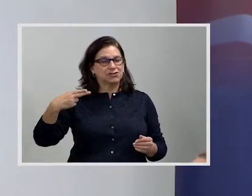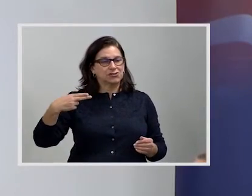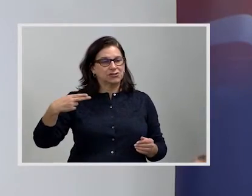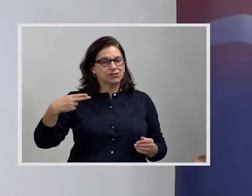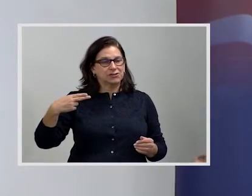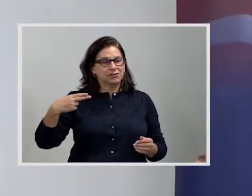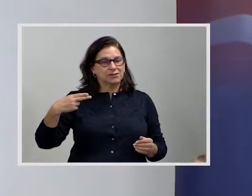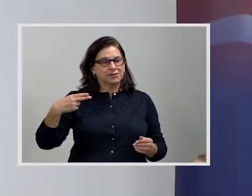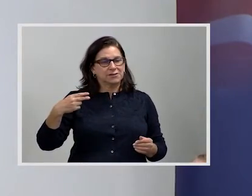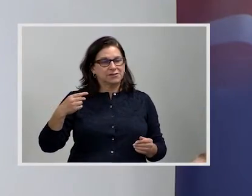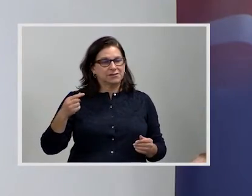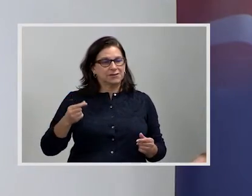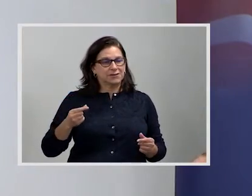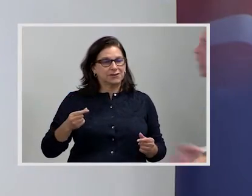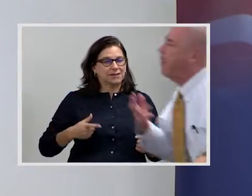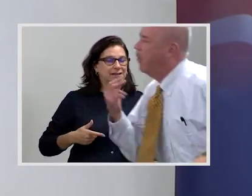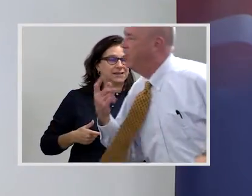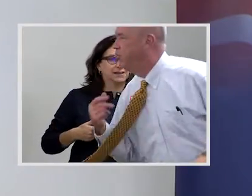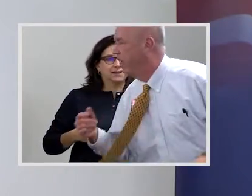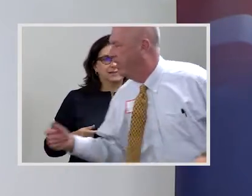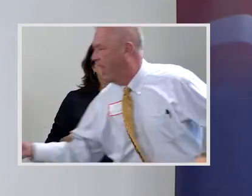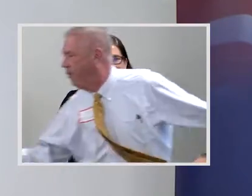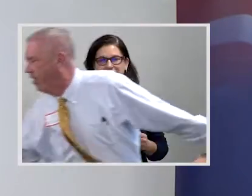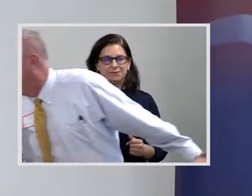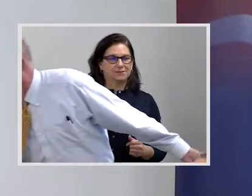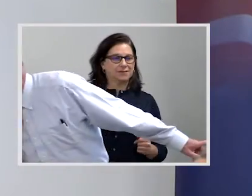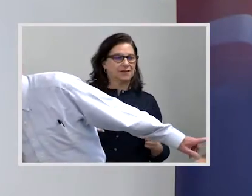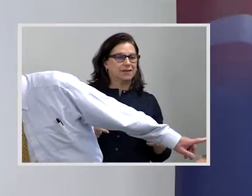AND WE'RE NUMBER ONE.